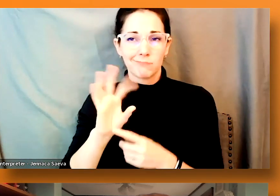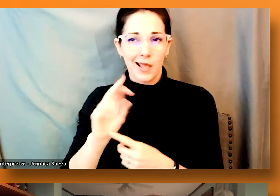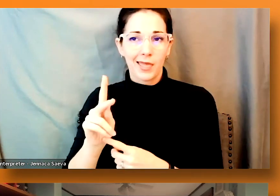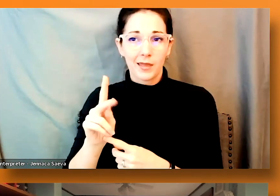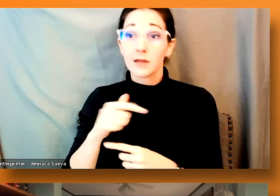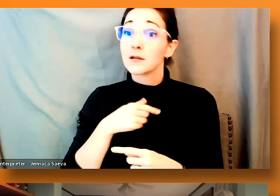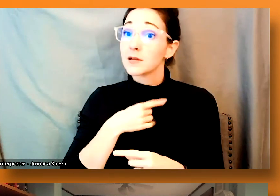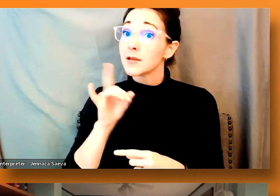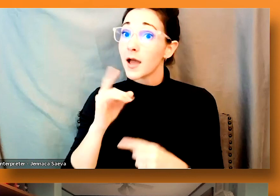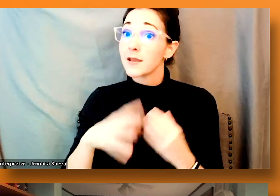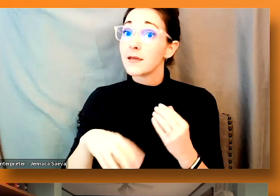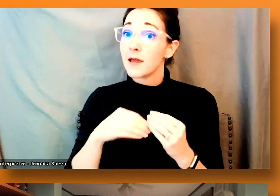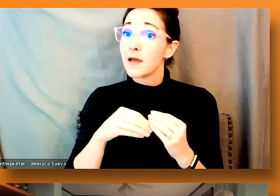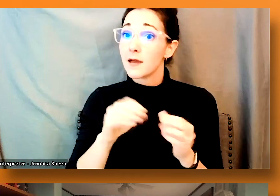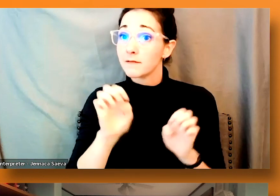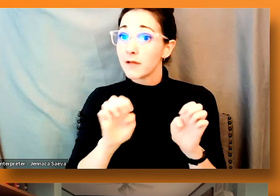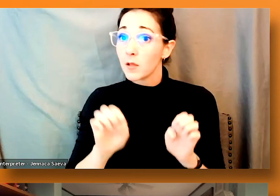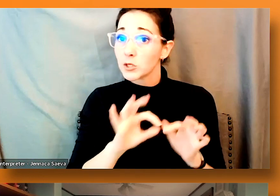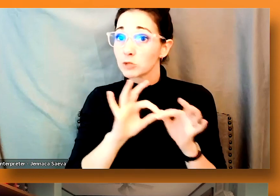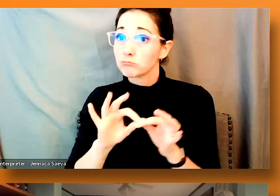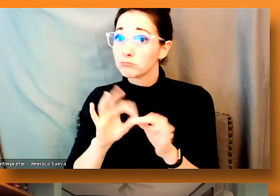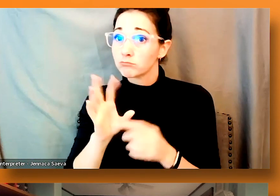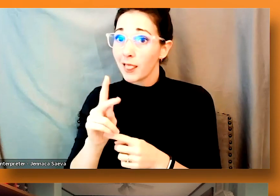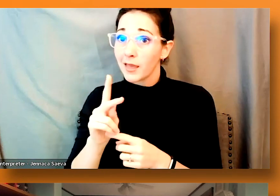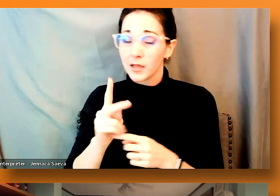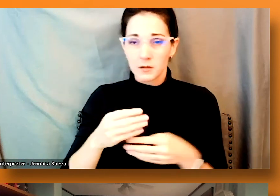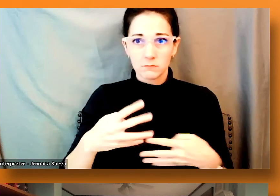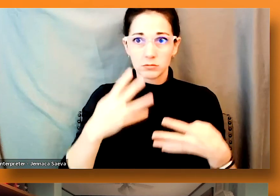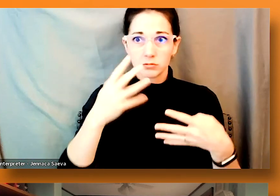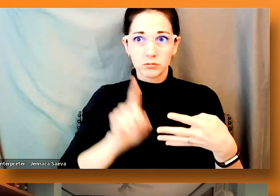I did add the evaluation link a while ago in the chat,